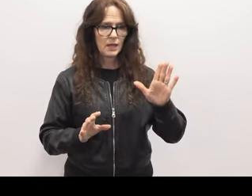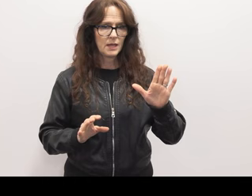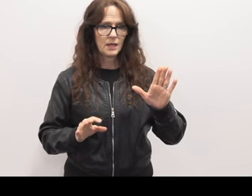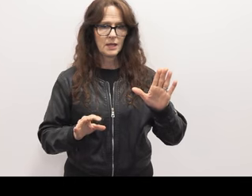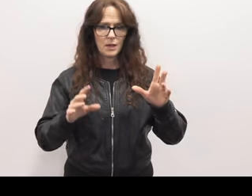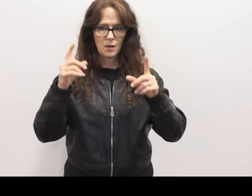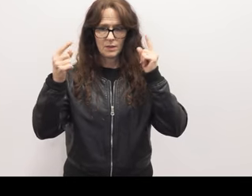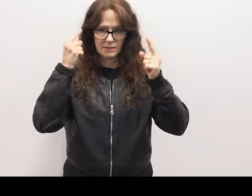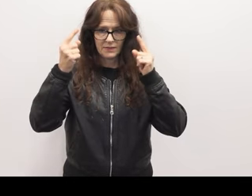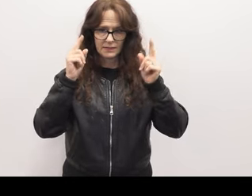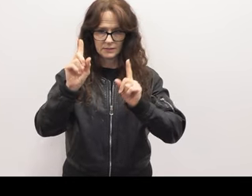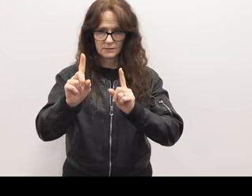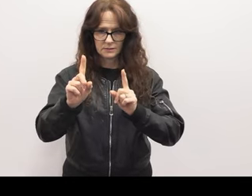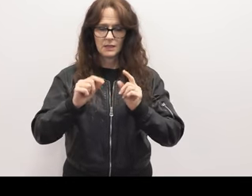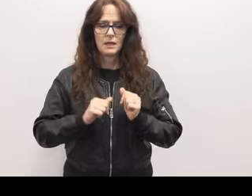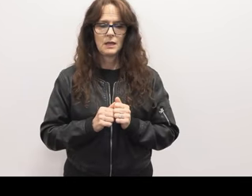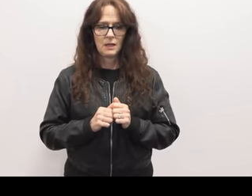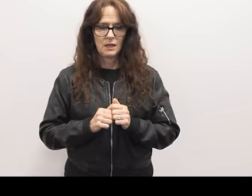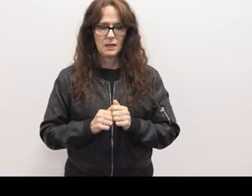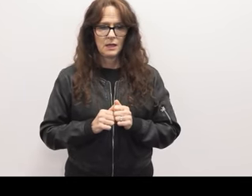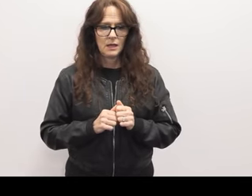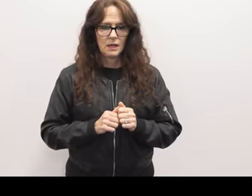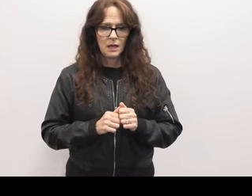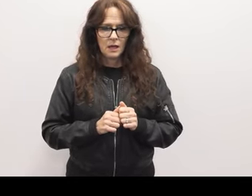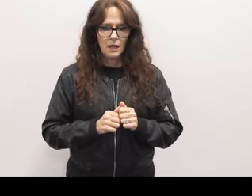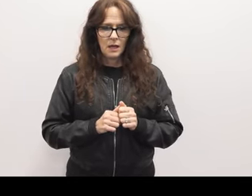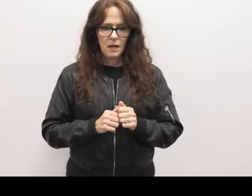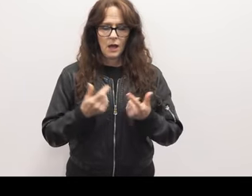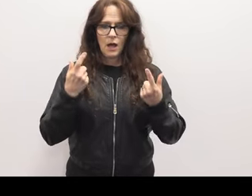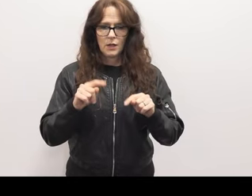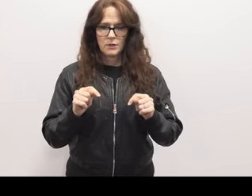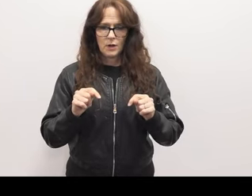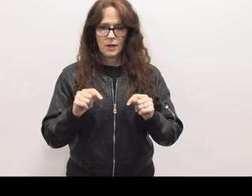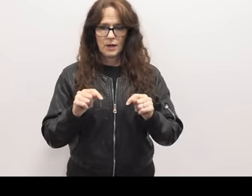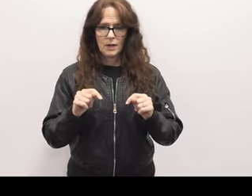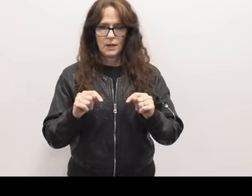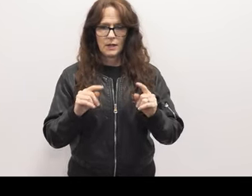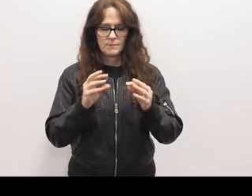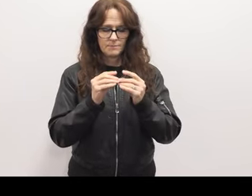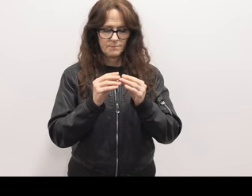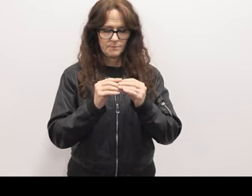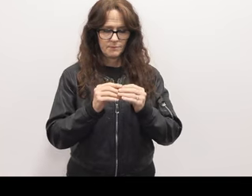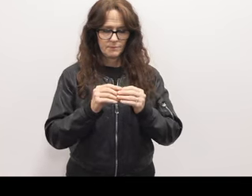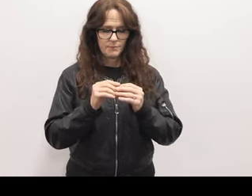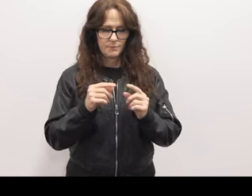Let me spend some time thinking on this and I'll try to propose some news back to you. We've got goal three.